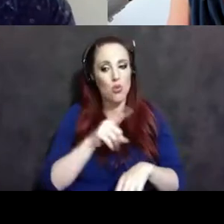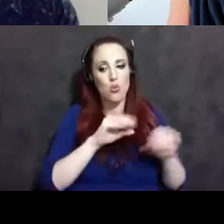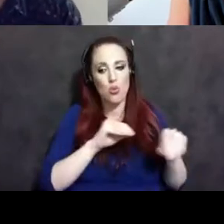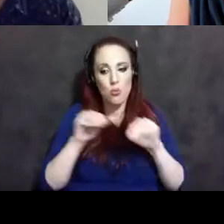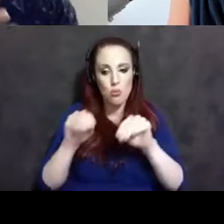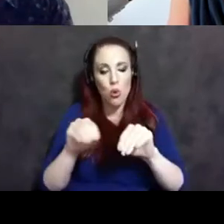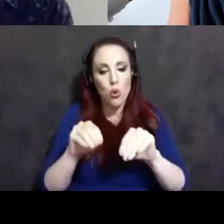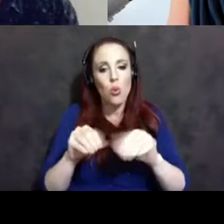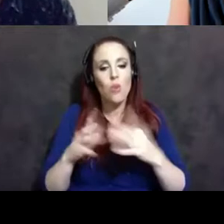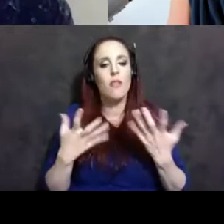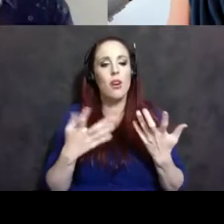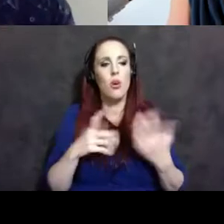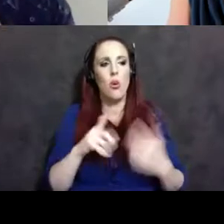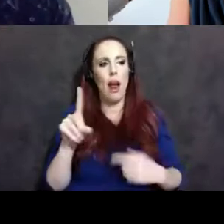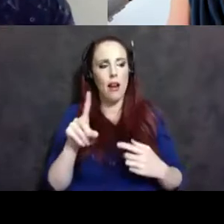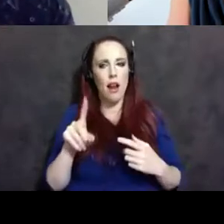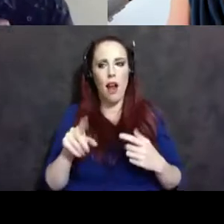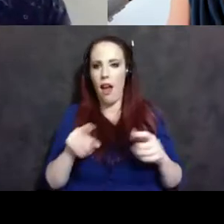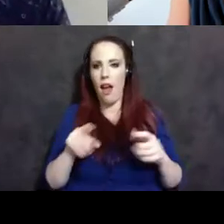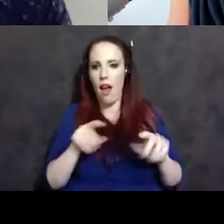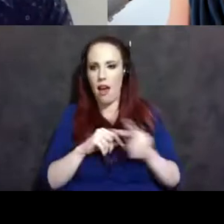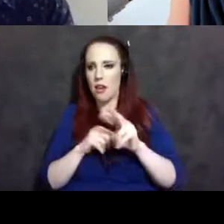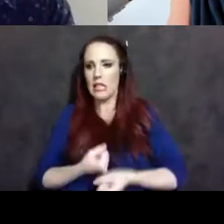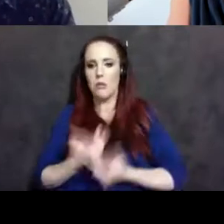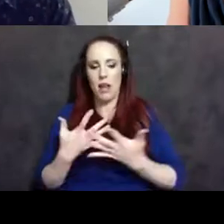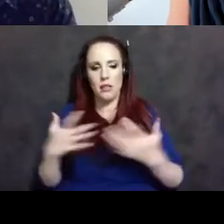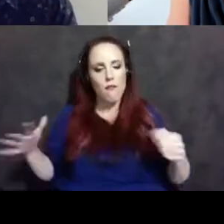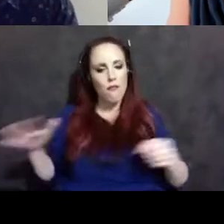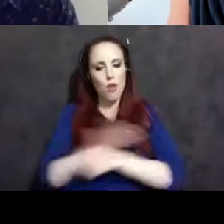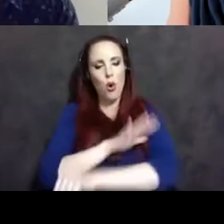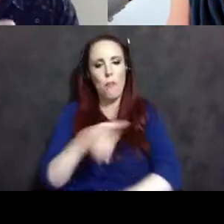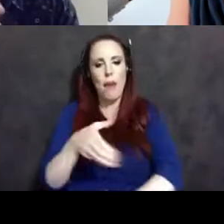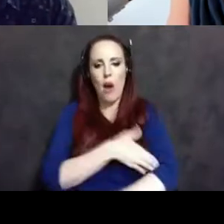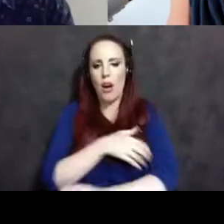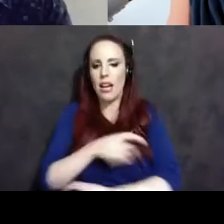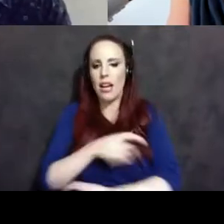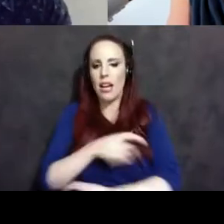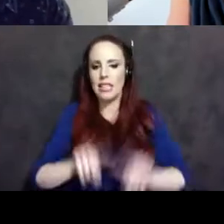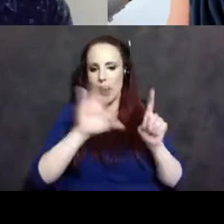actually express my full power in a different company? And I don't want people to take all of the risk and just quit.